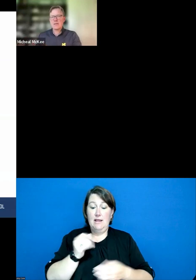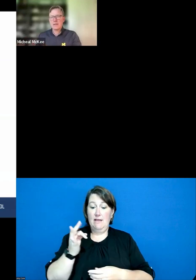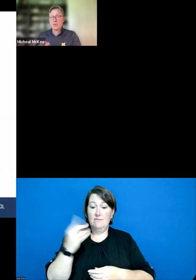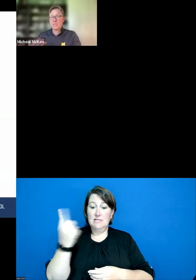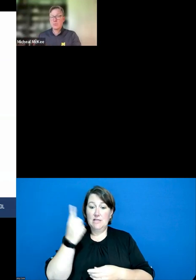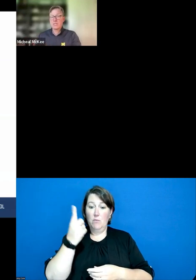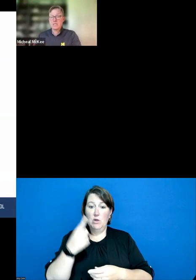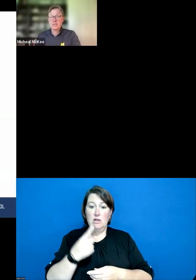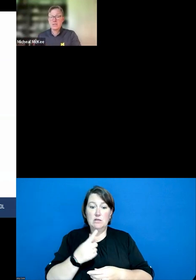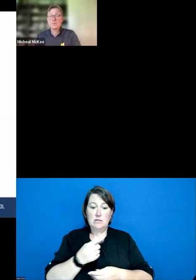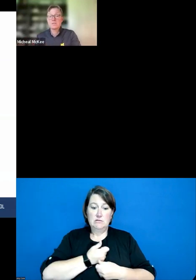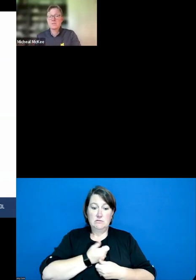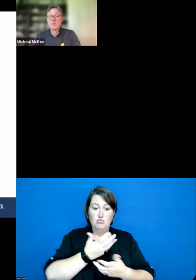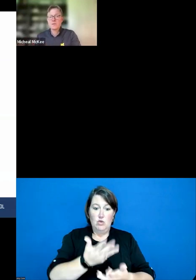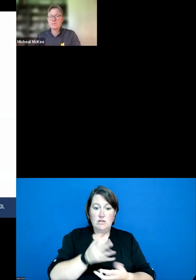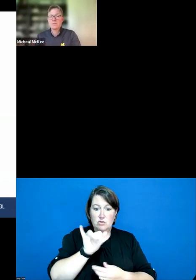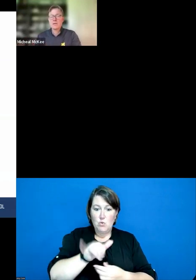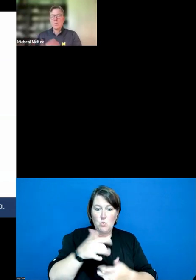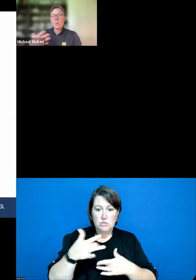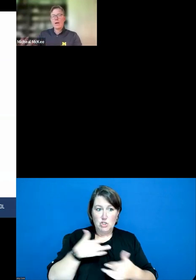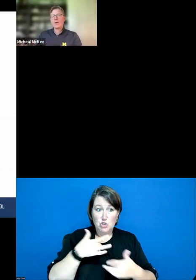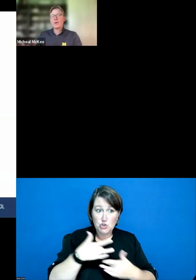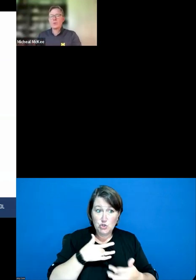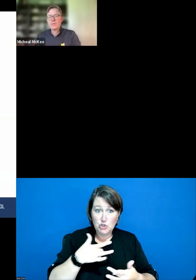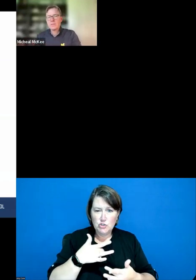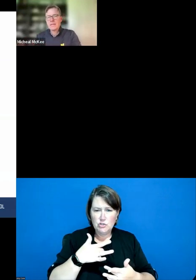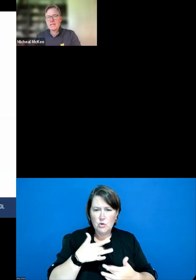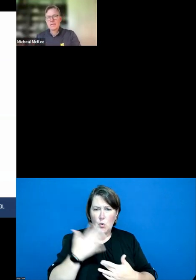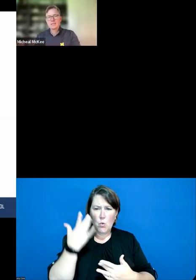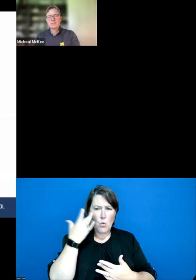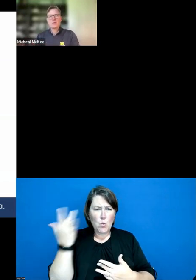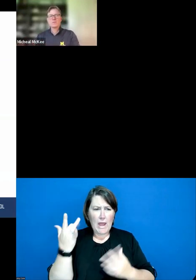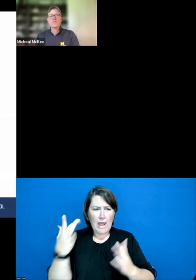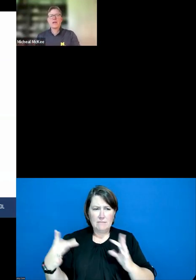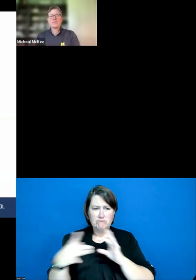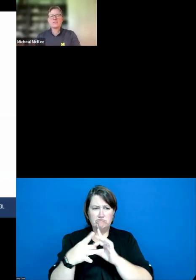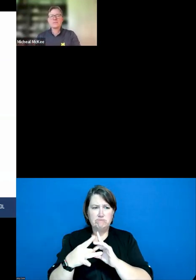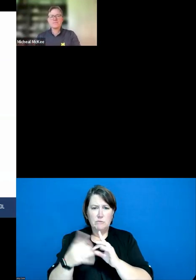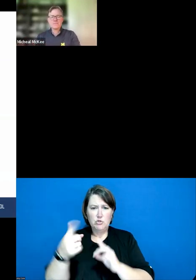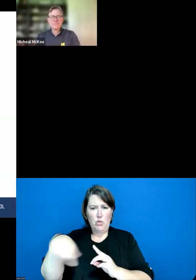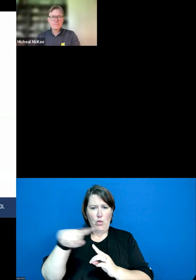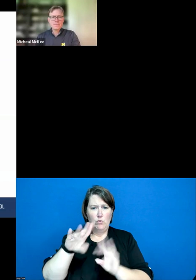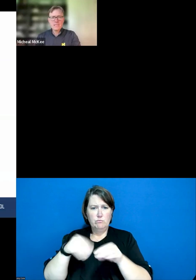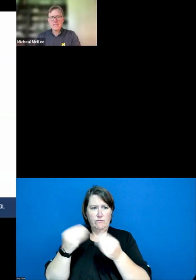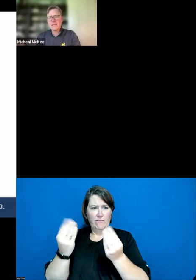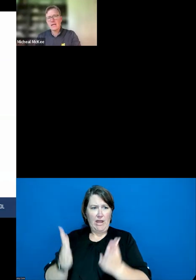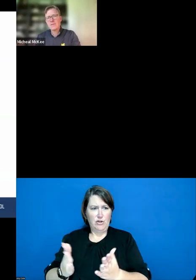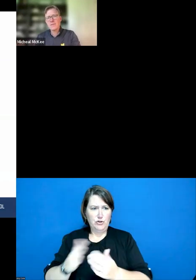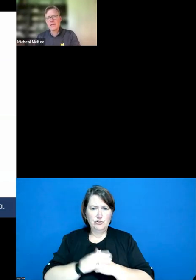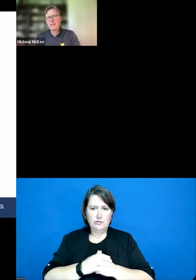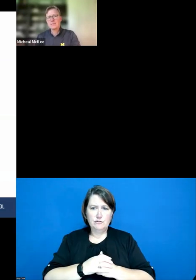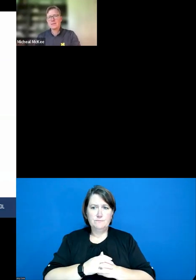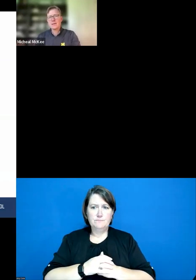towing or expressing those concerns, why are you going to be connected to those providers? And then the other thing is,